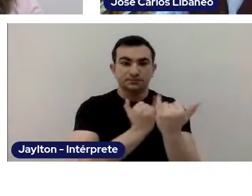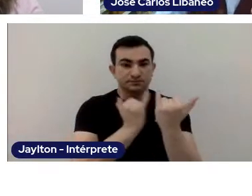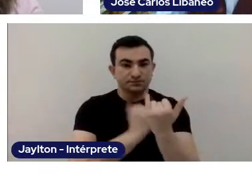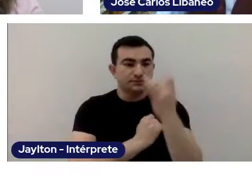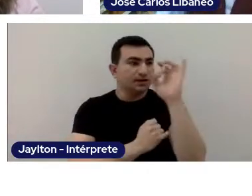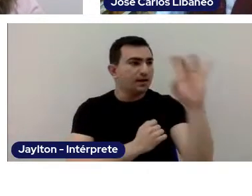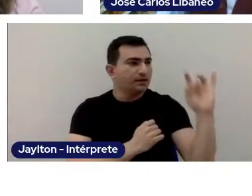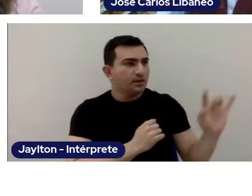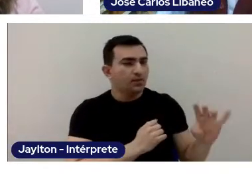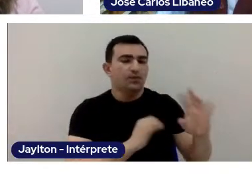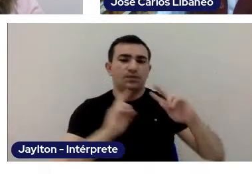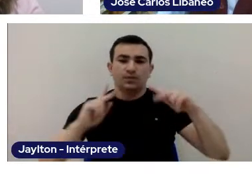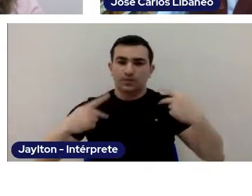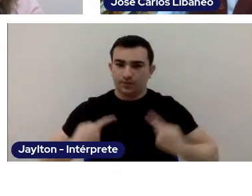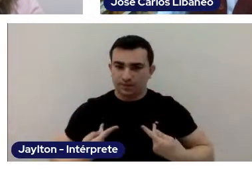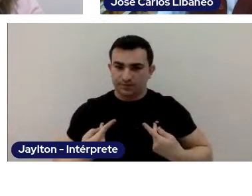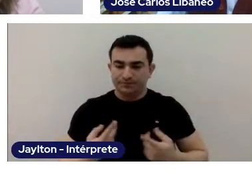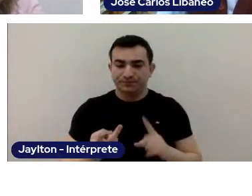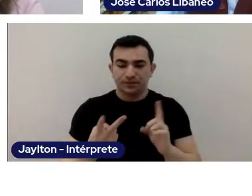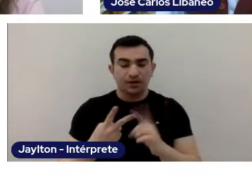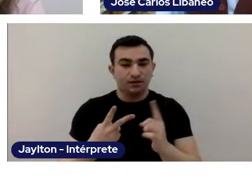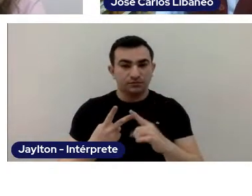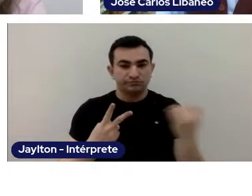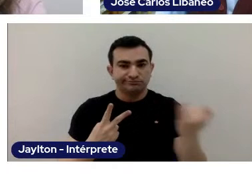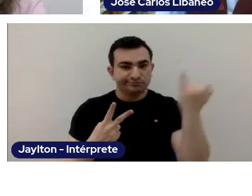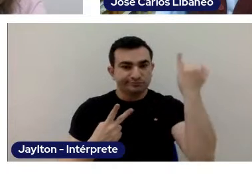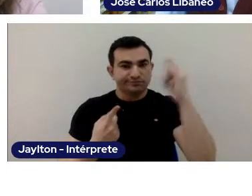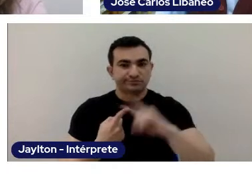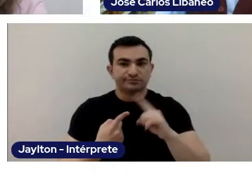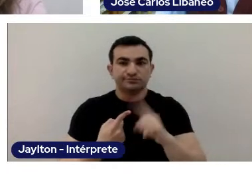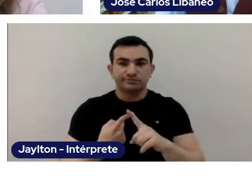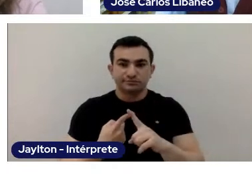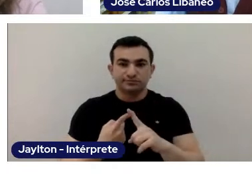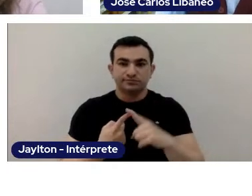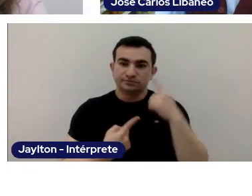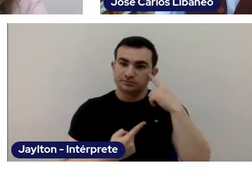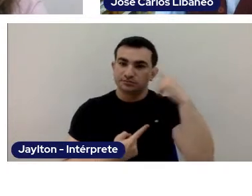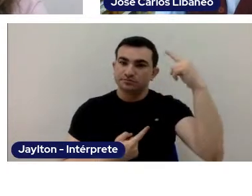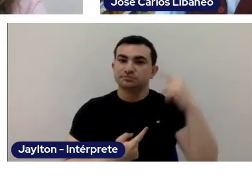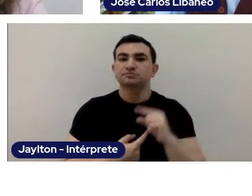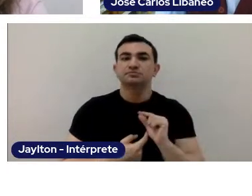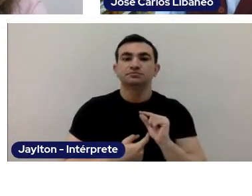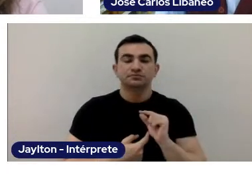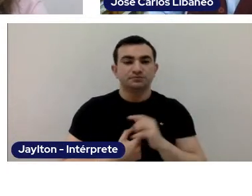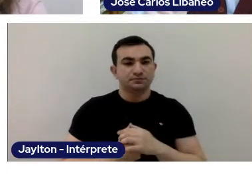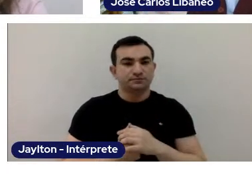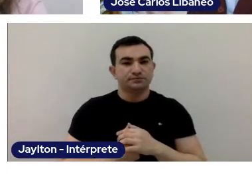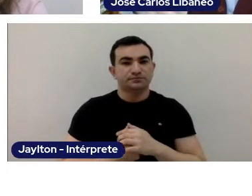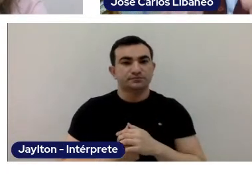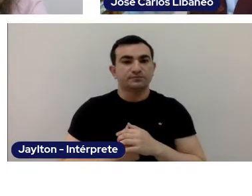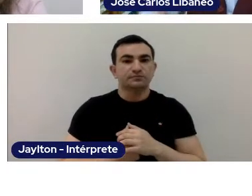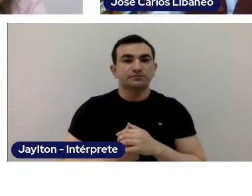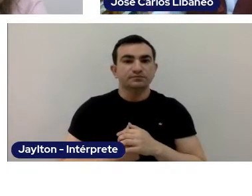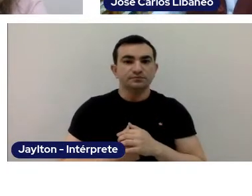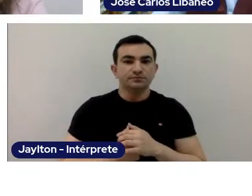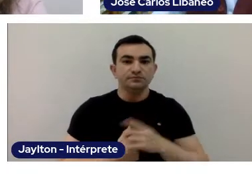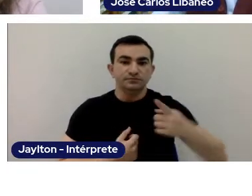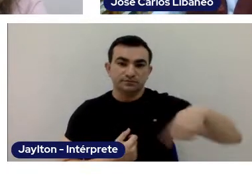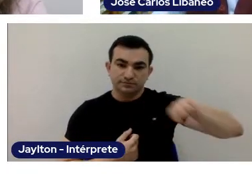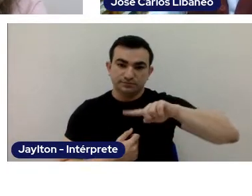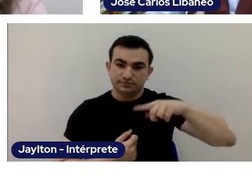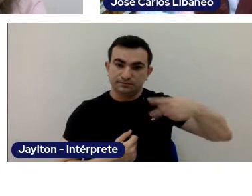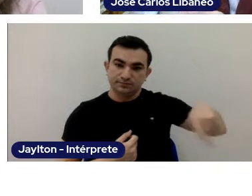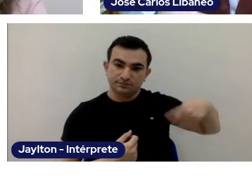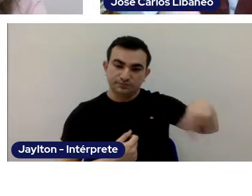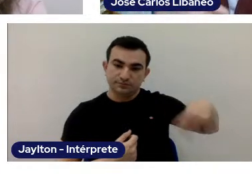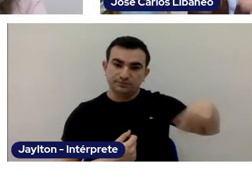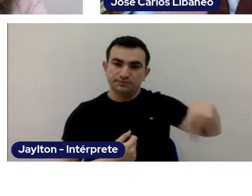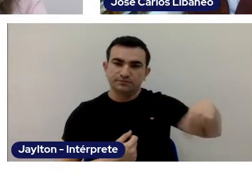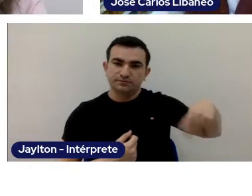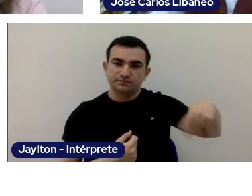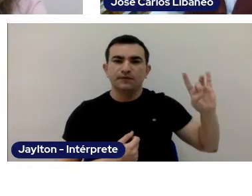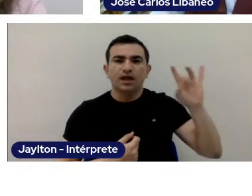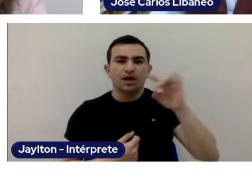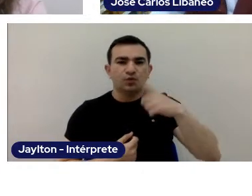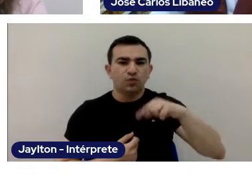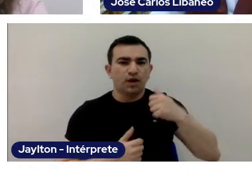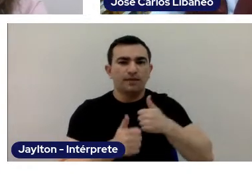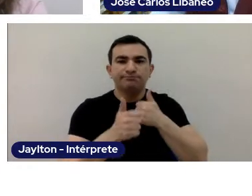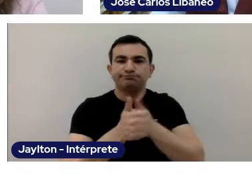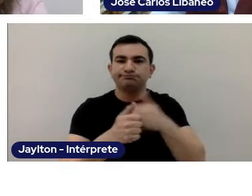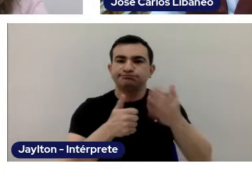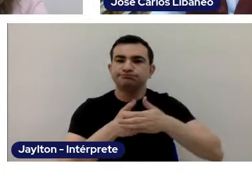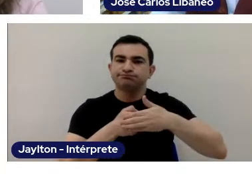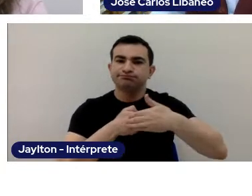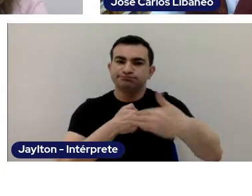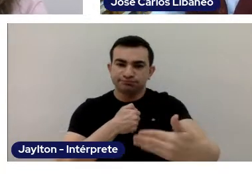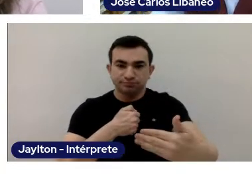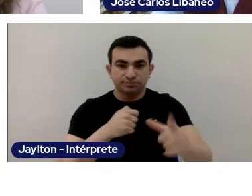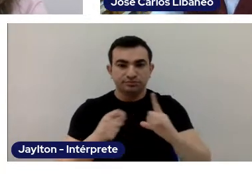The second important point is that we, as teachers and professors, that are in the school frontlines,